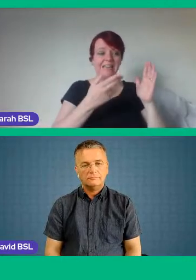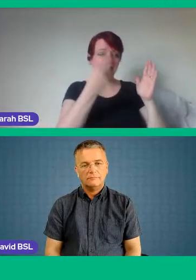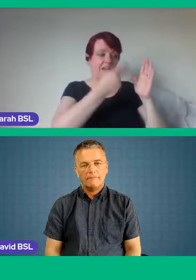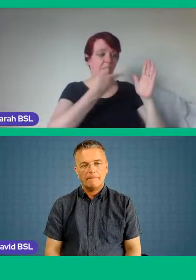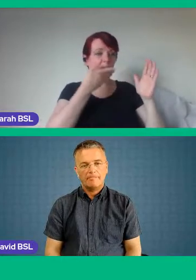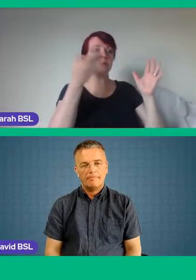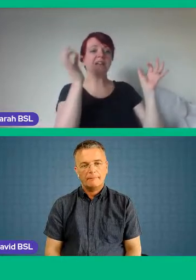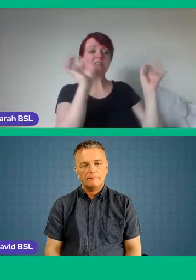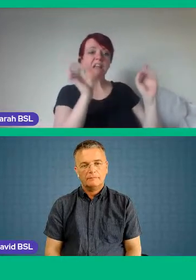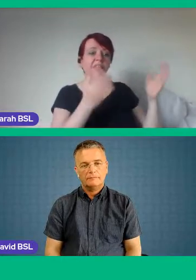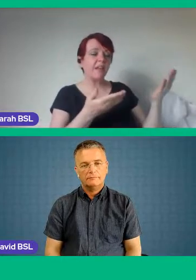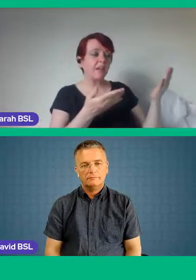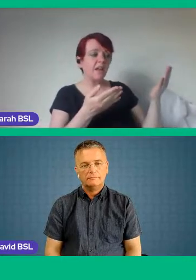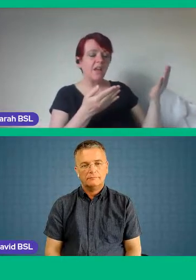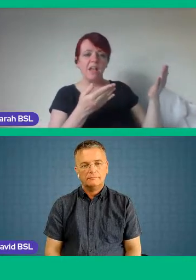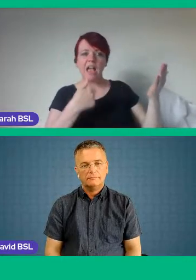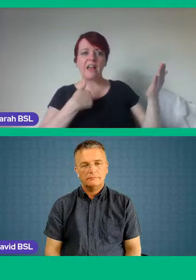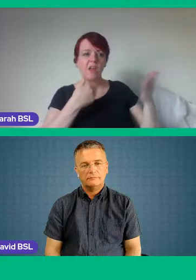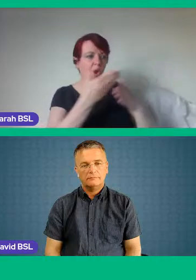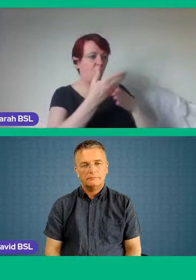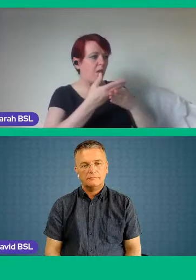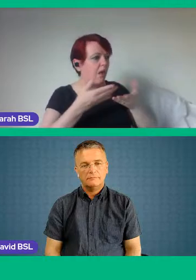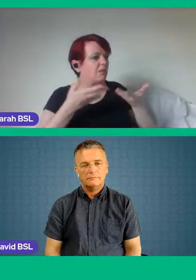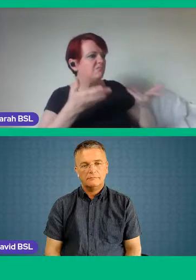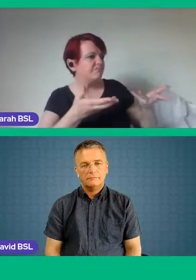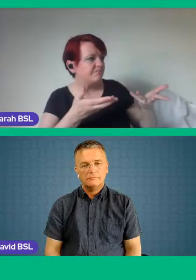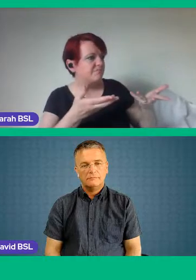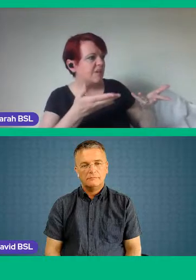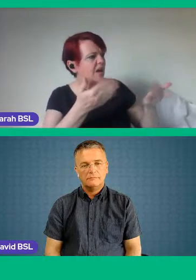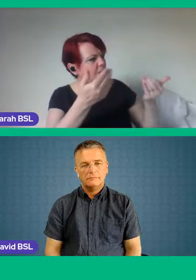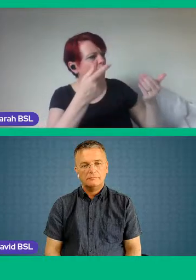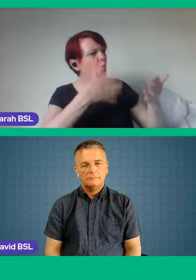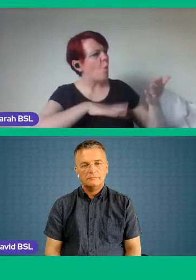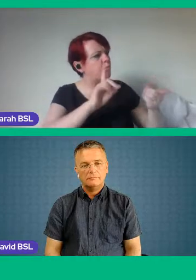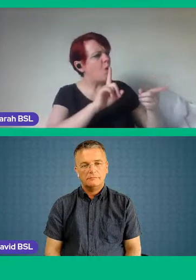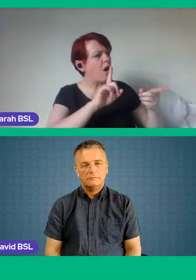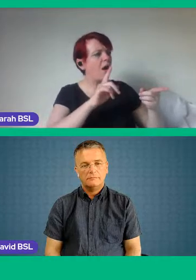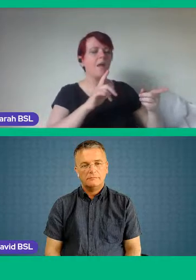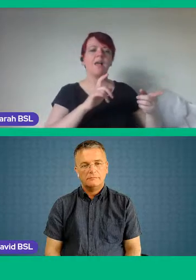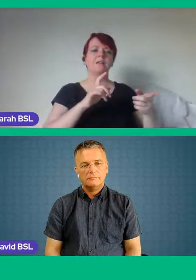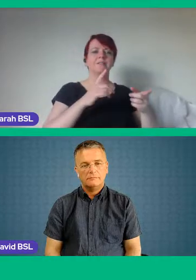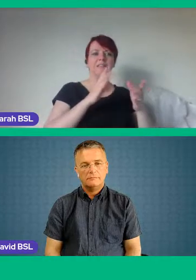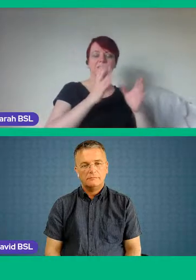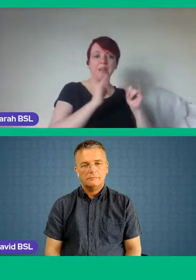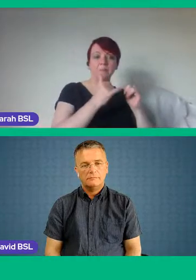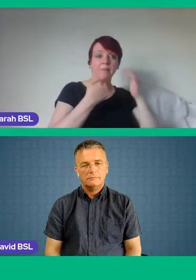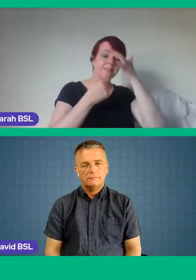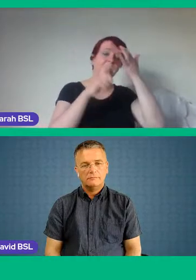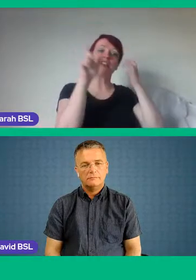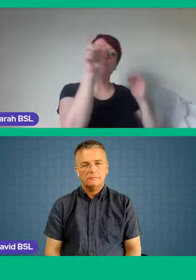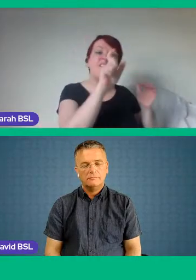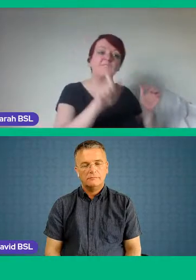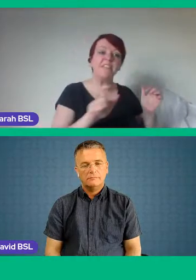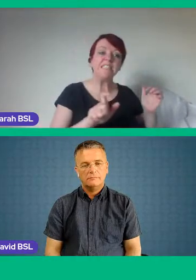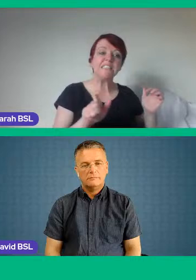finding what they want, that might be graffiti and that I don't do graffiti! I know a bloke who does.